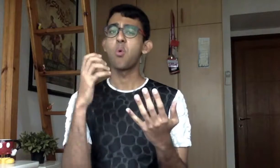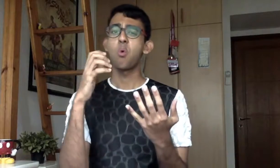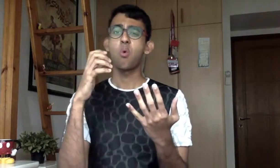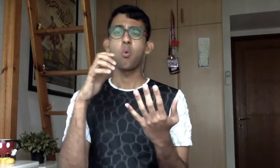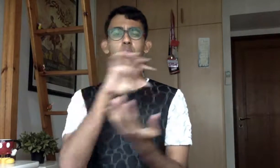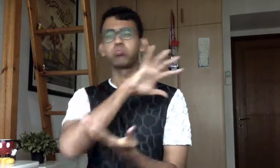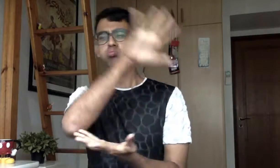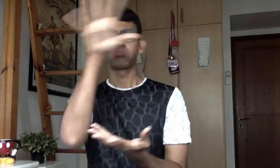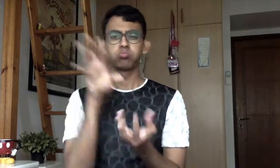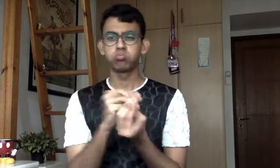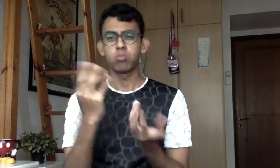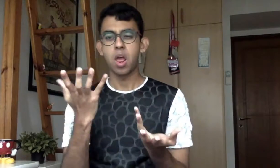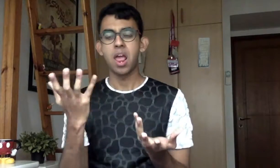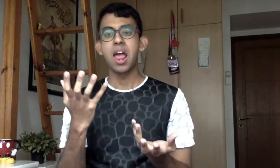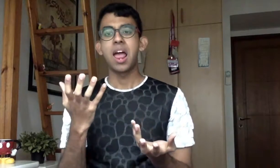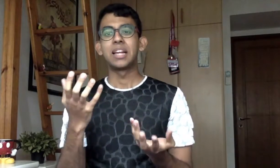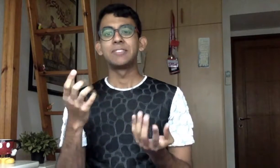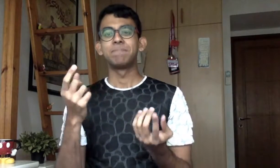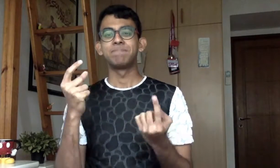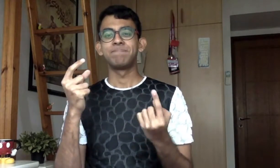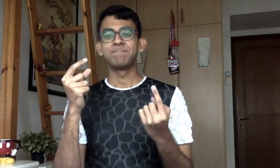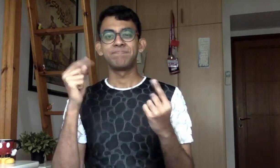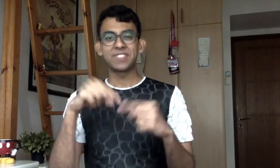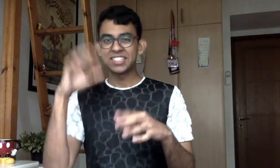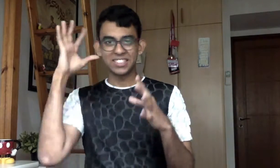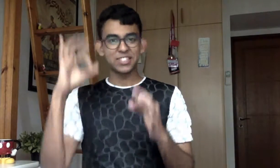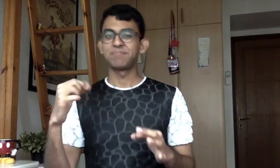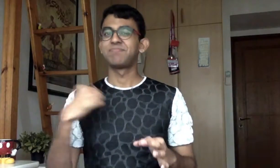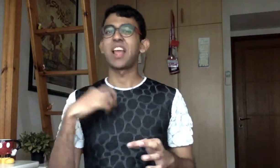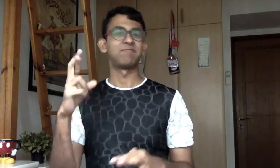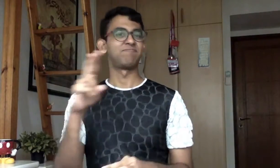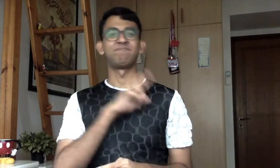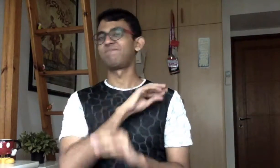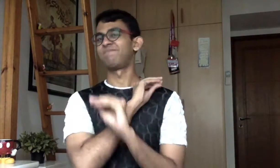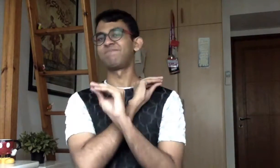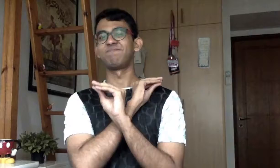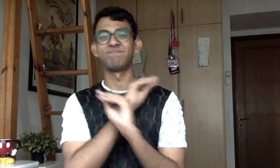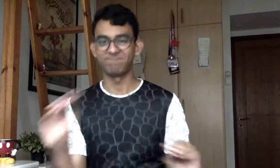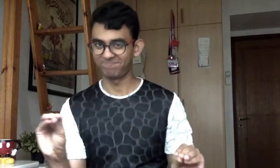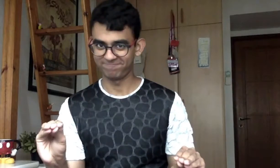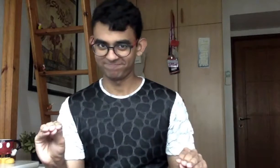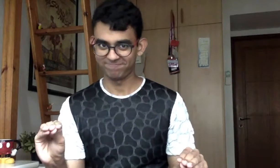So all in all, I don't regret this decision in the least.